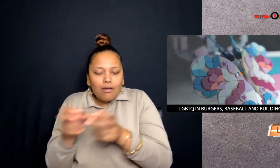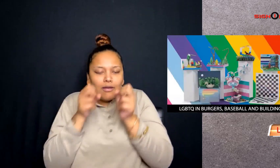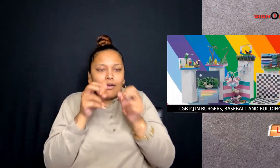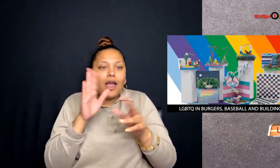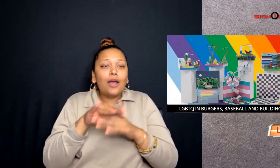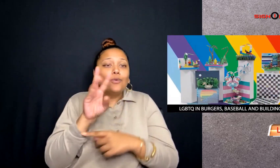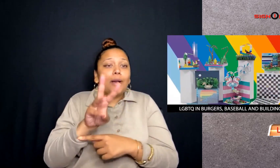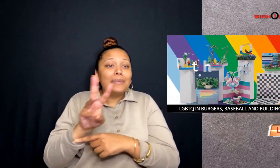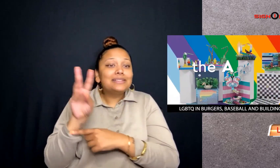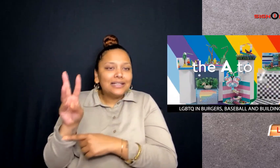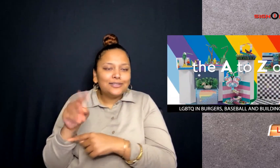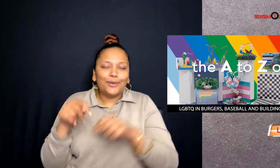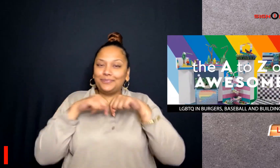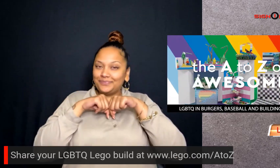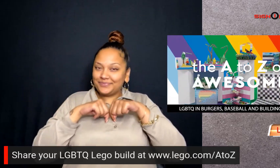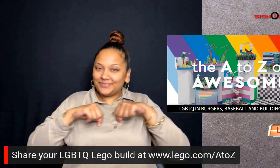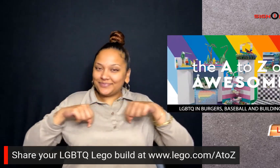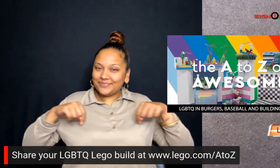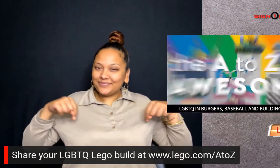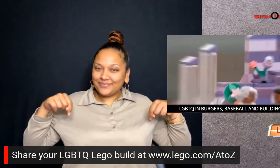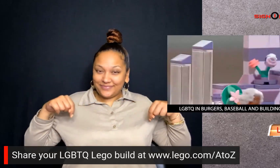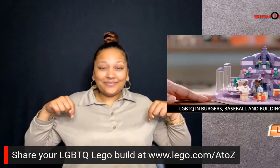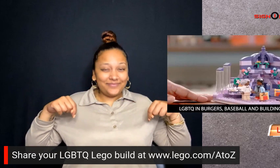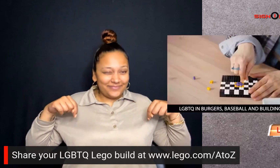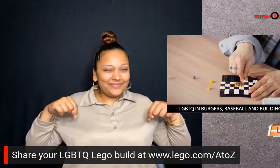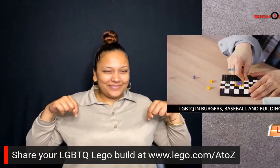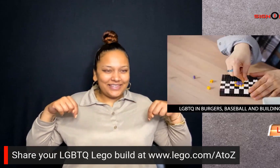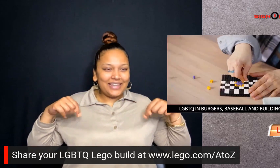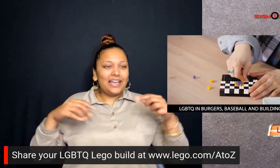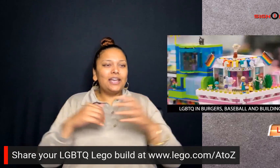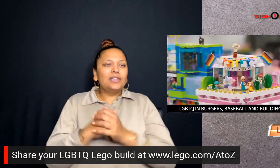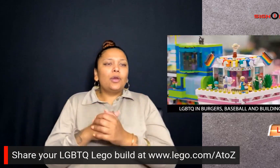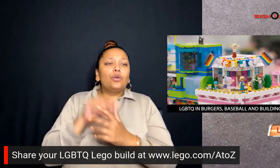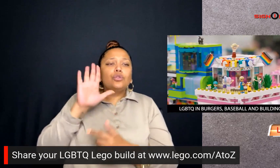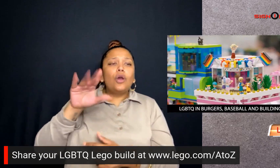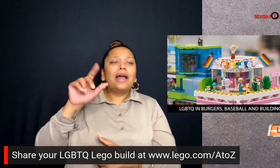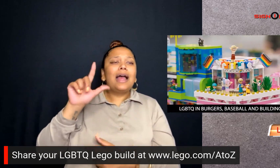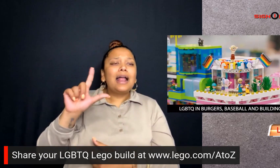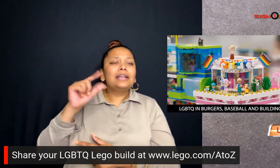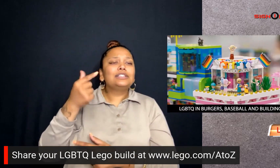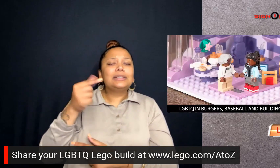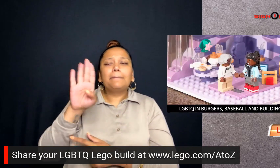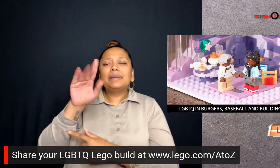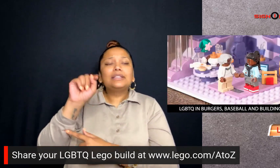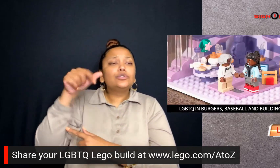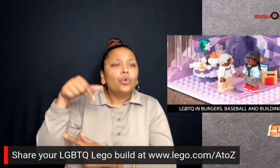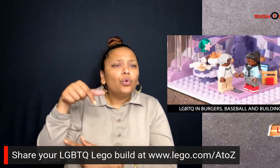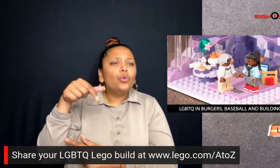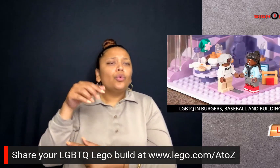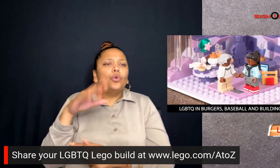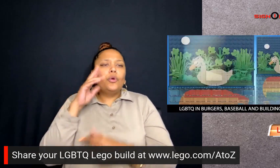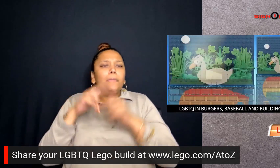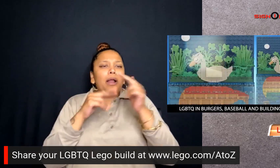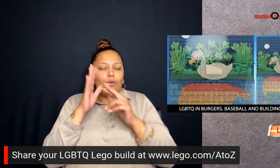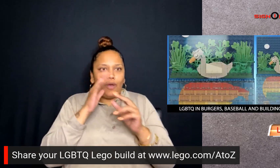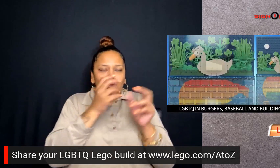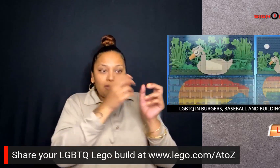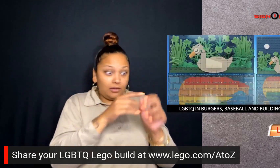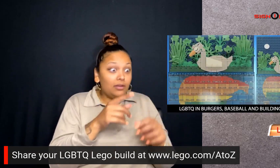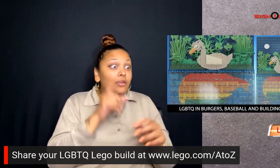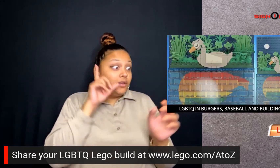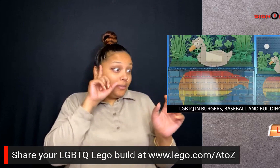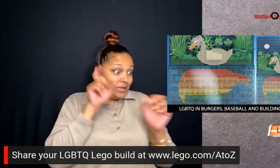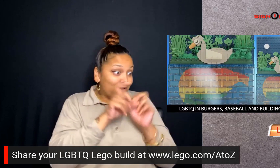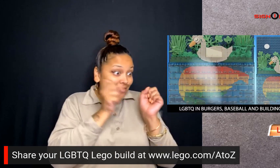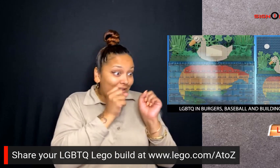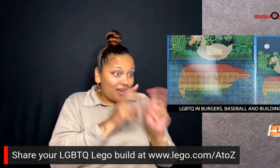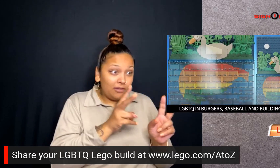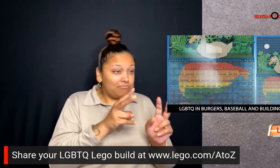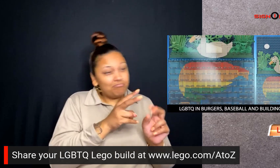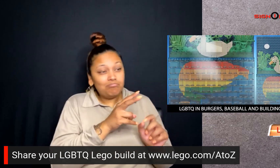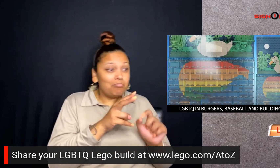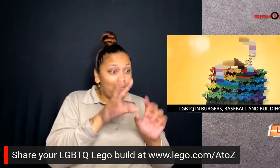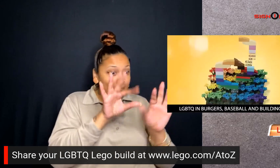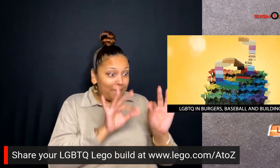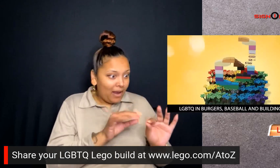you can then upload the image of your creation to this website and your LGBTQ Lego build